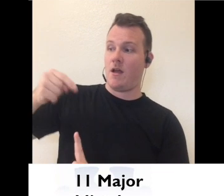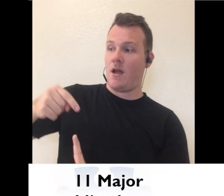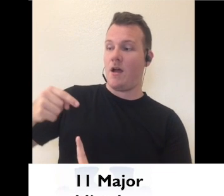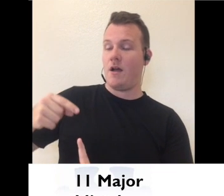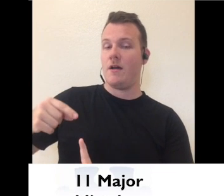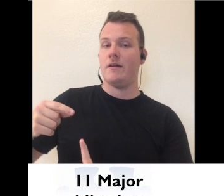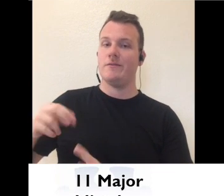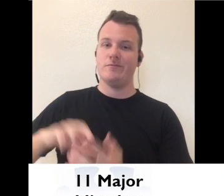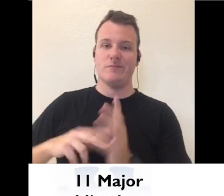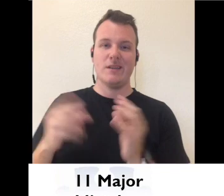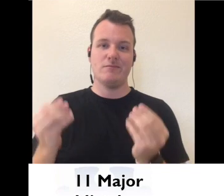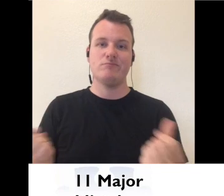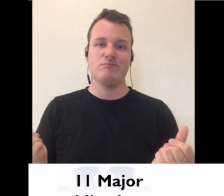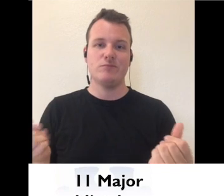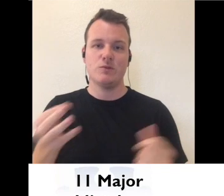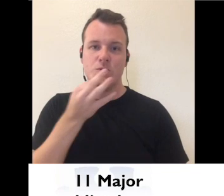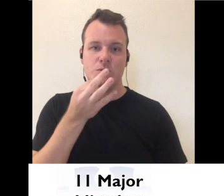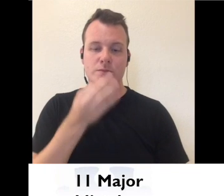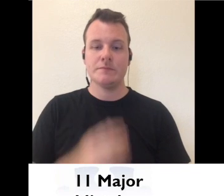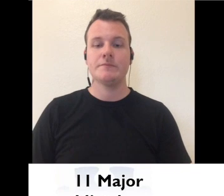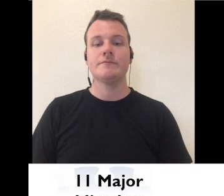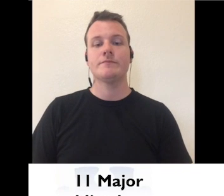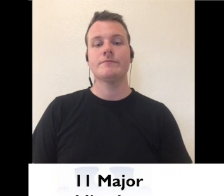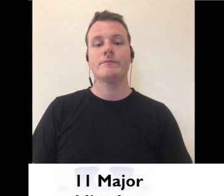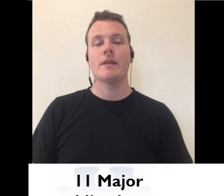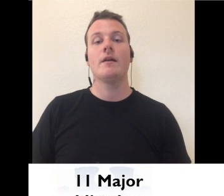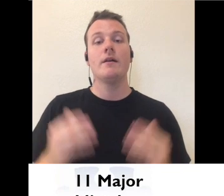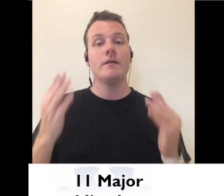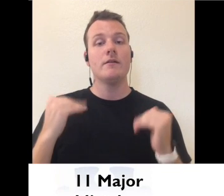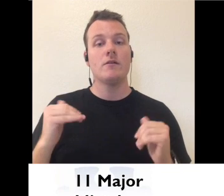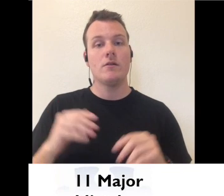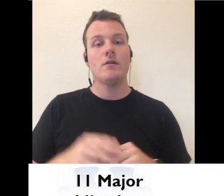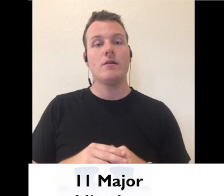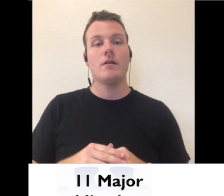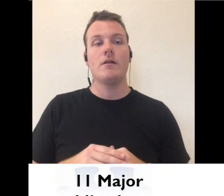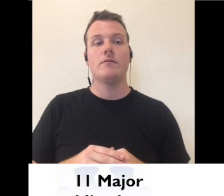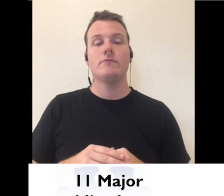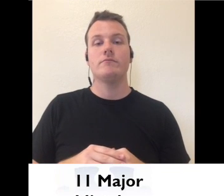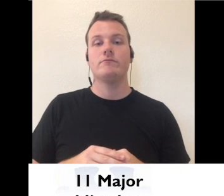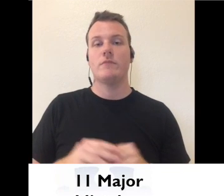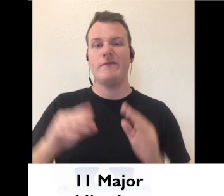rather soon. Focusing too much on your experience in education. I'm a doctor now.